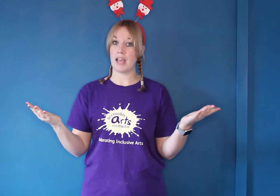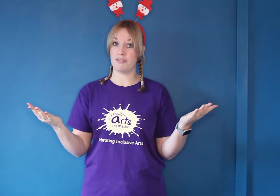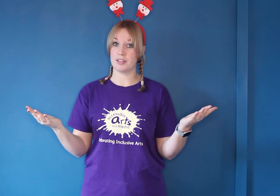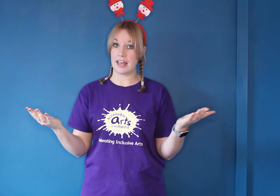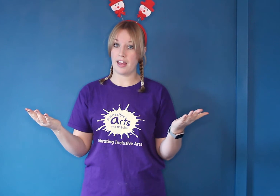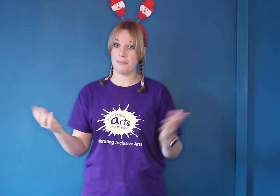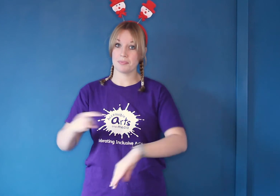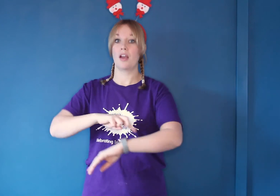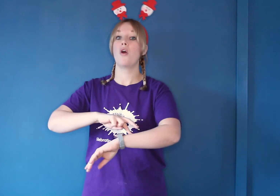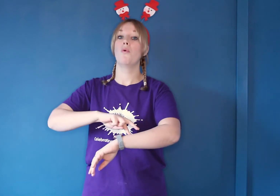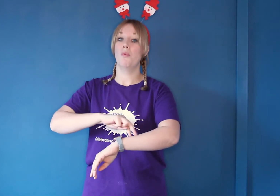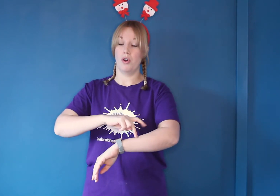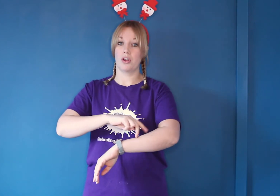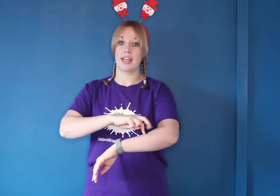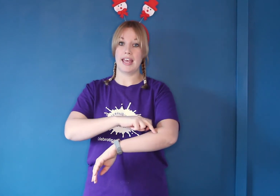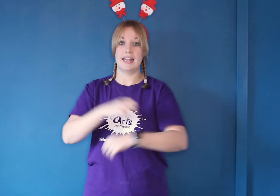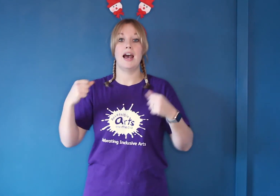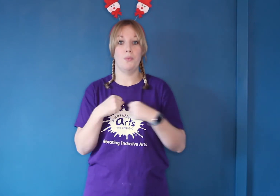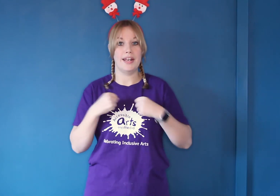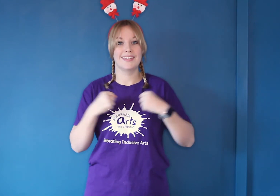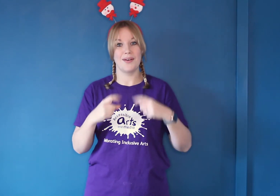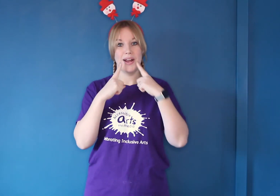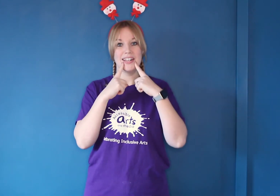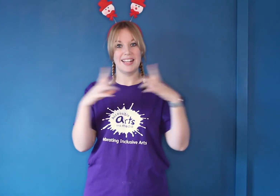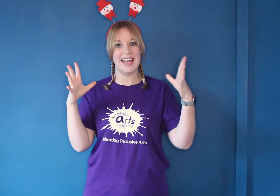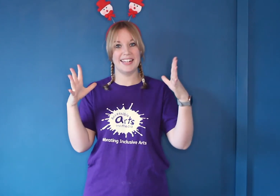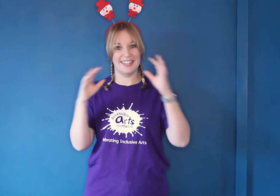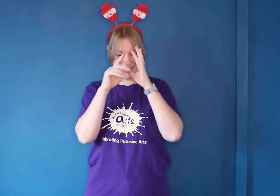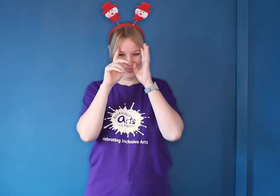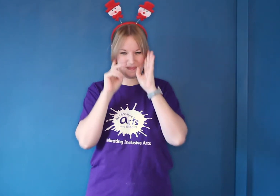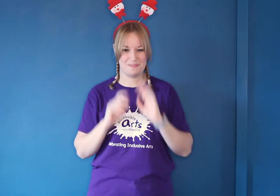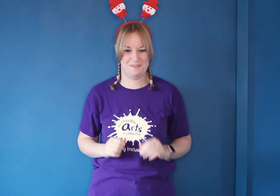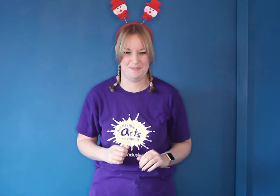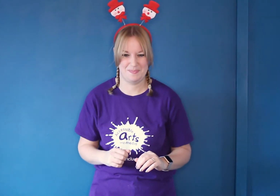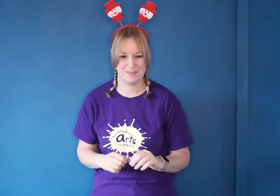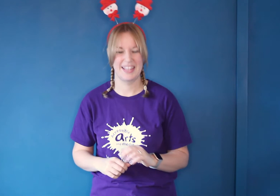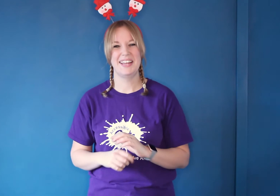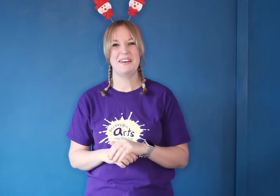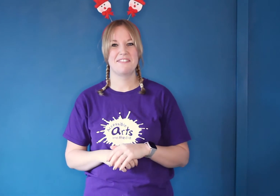Everyone together. Walking in a winter wonderland.